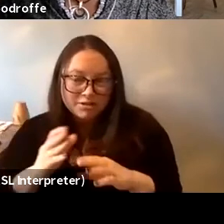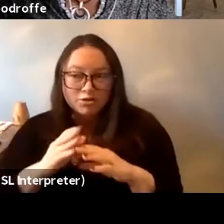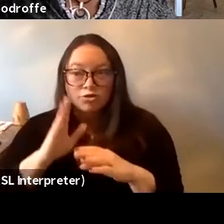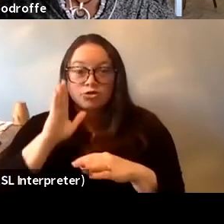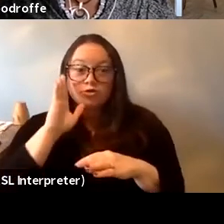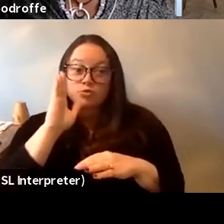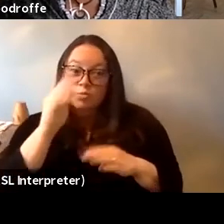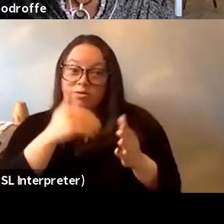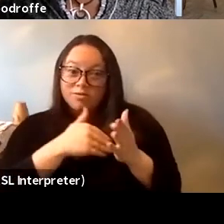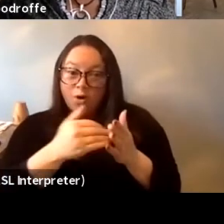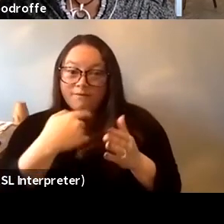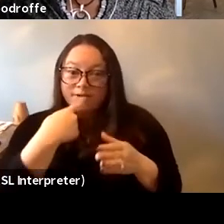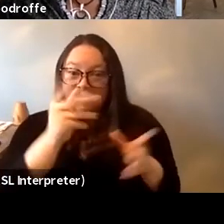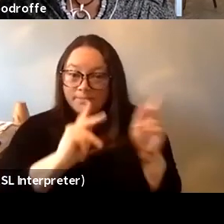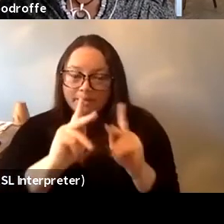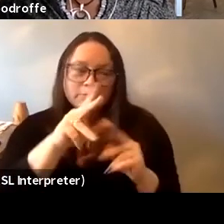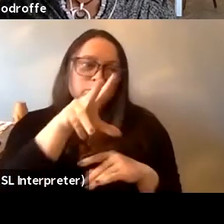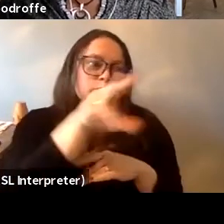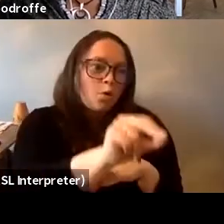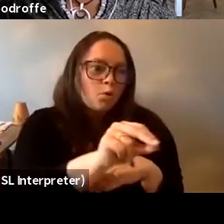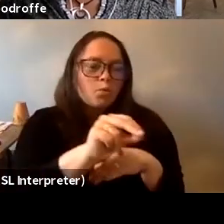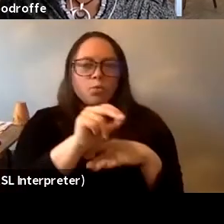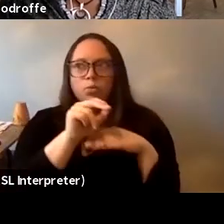events and programs, because she's like, if my sister can't